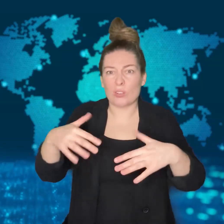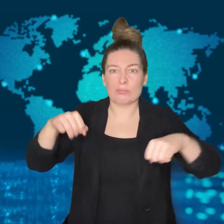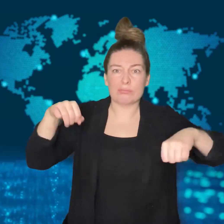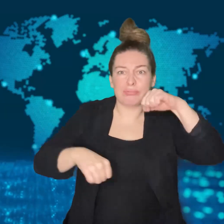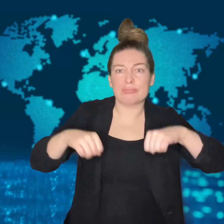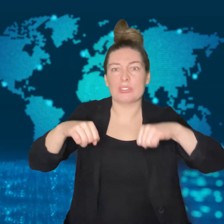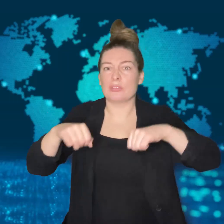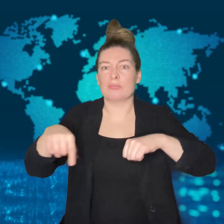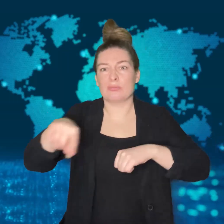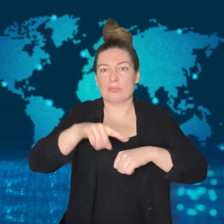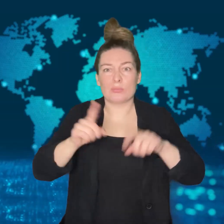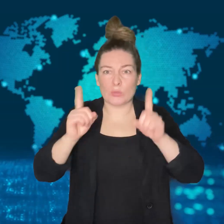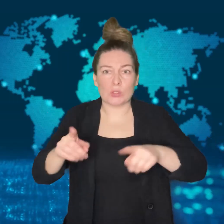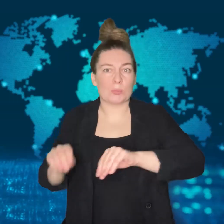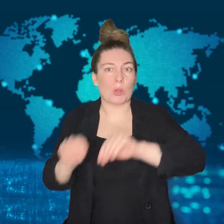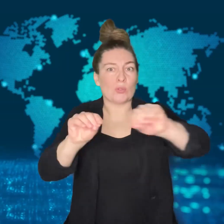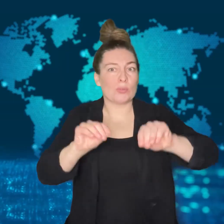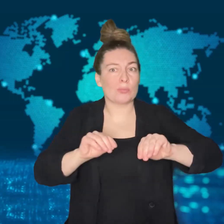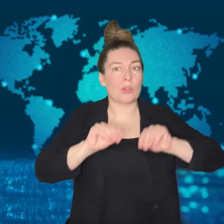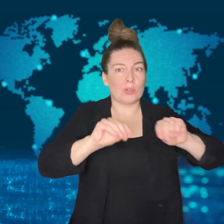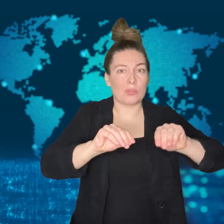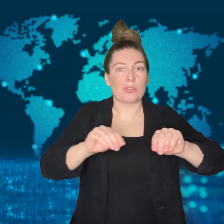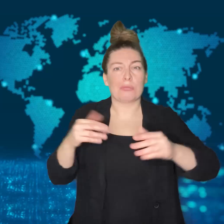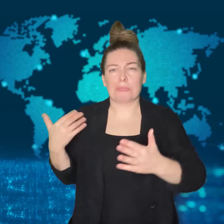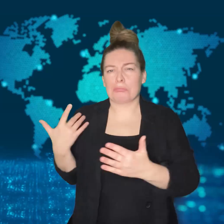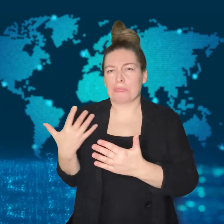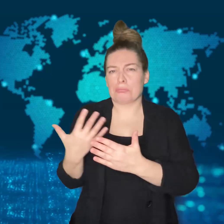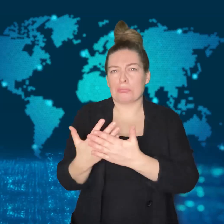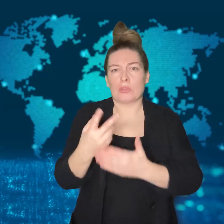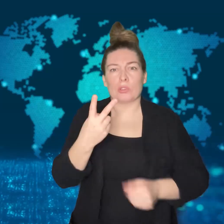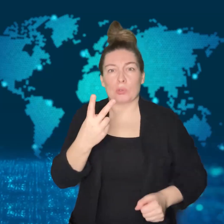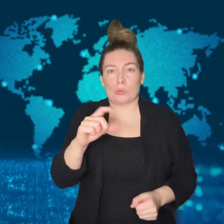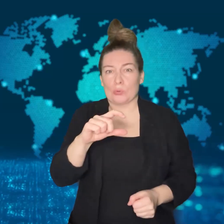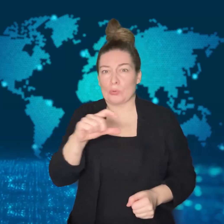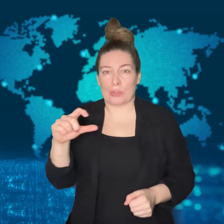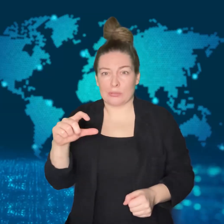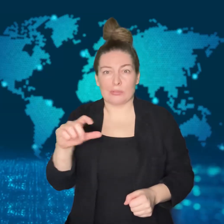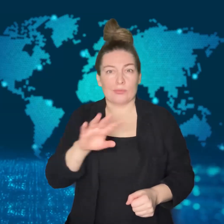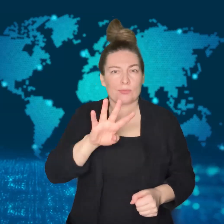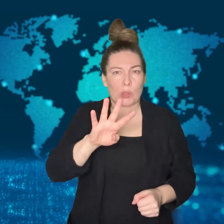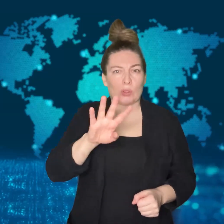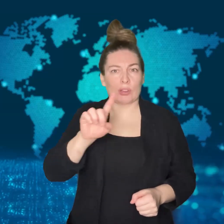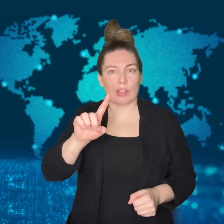the constant violence in the country, and around 41,000 people have had to